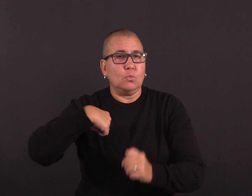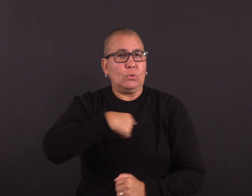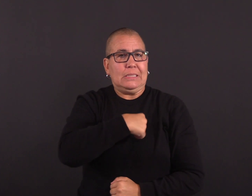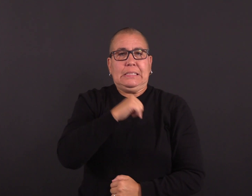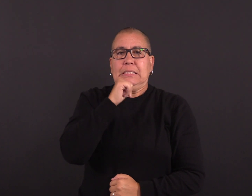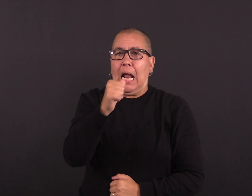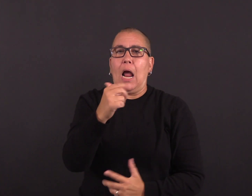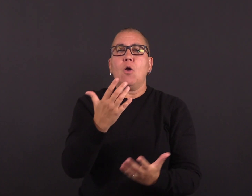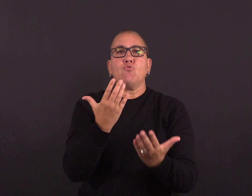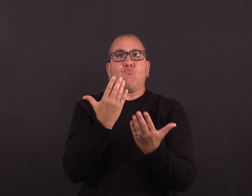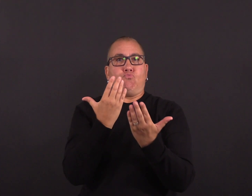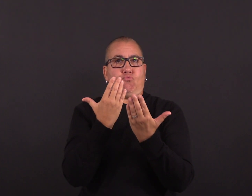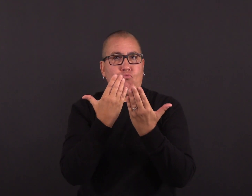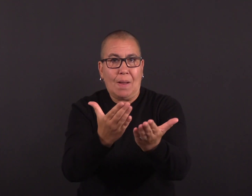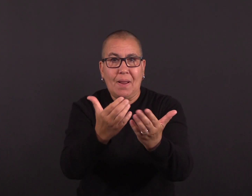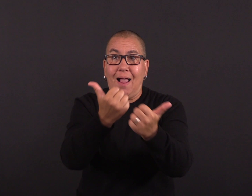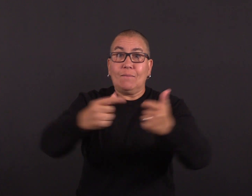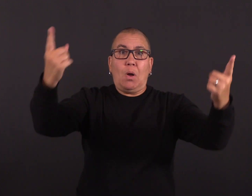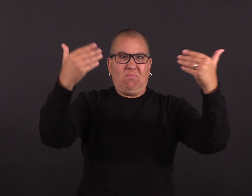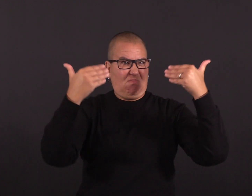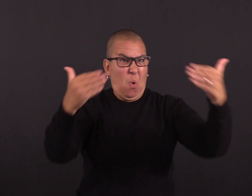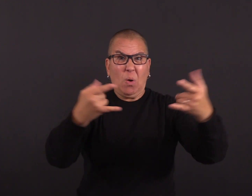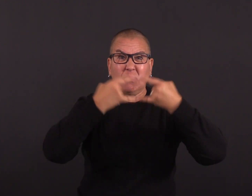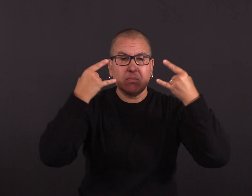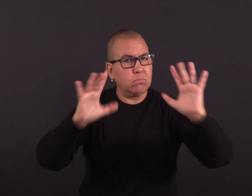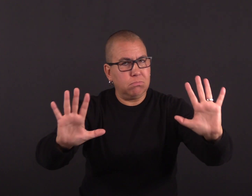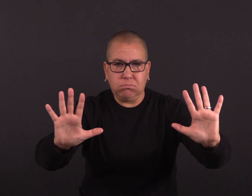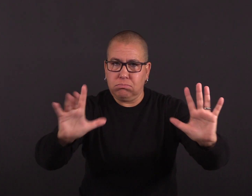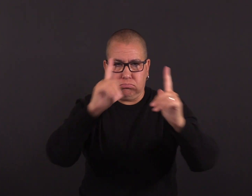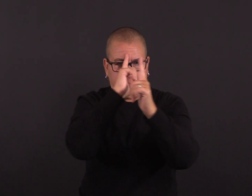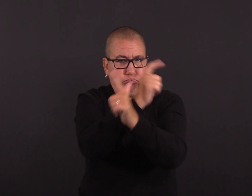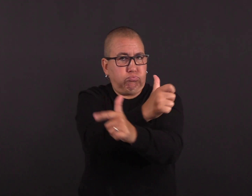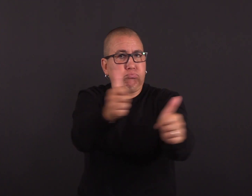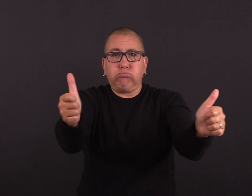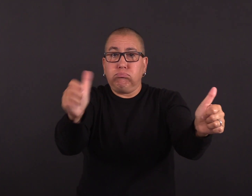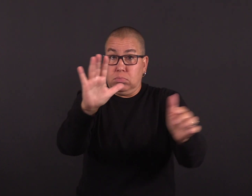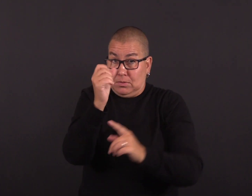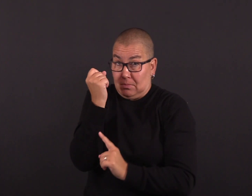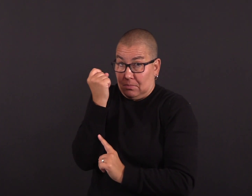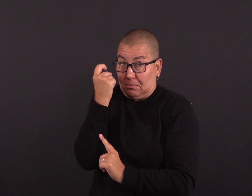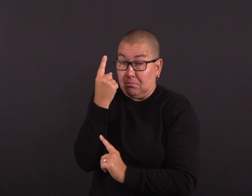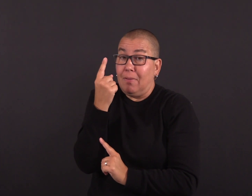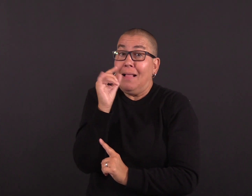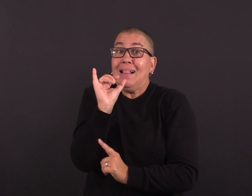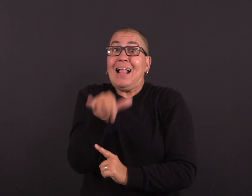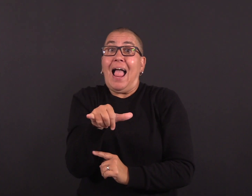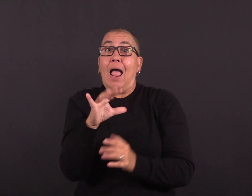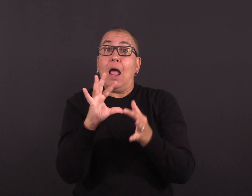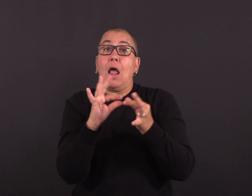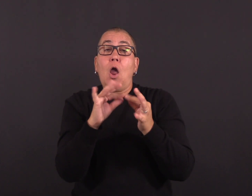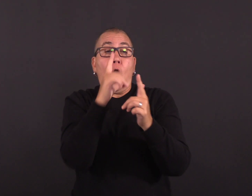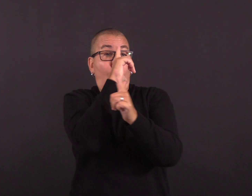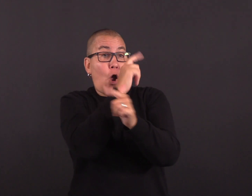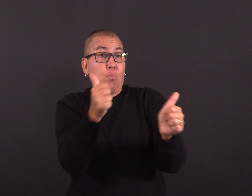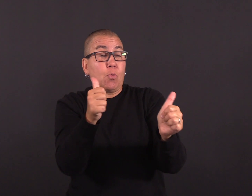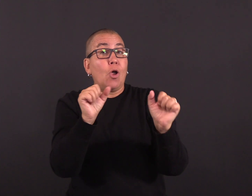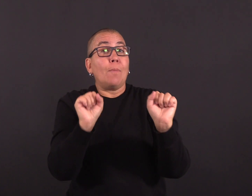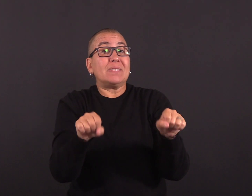it notes that some people are at higher risk for severe illness from Covid-19. But the